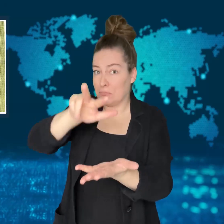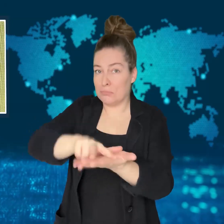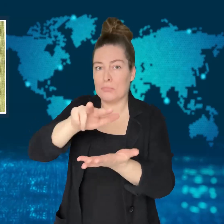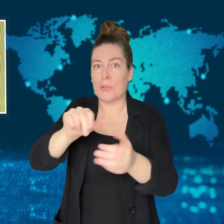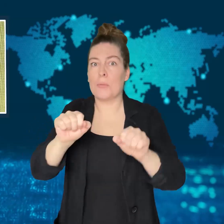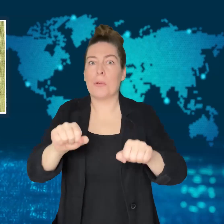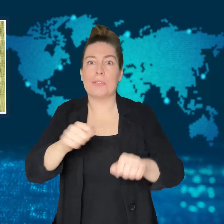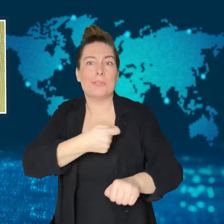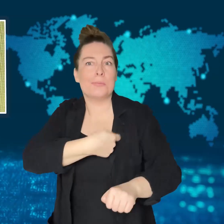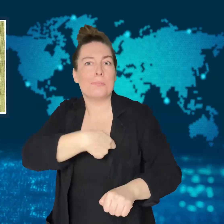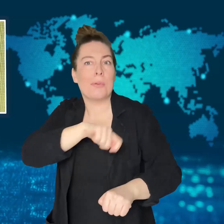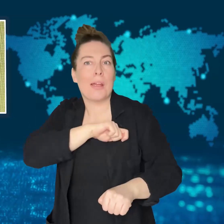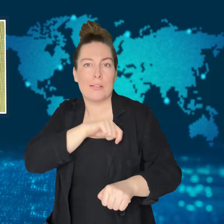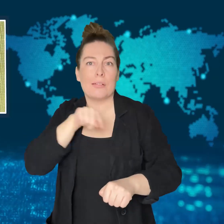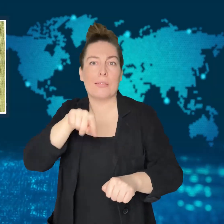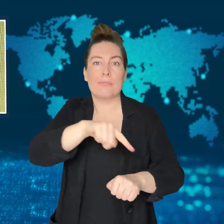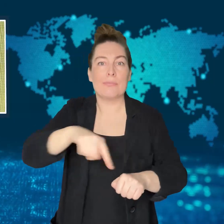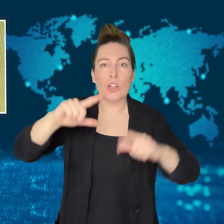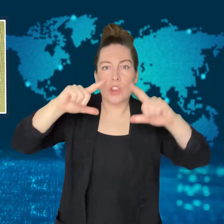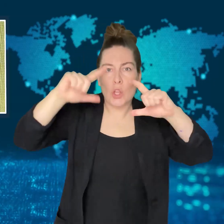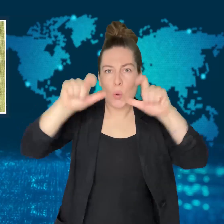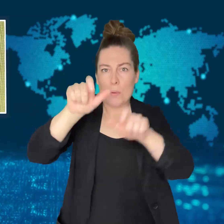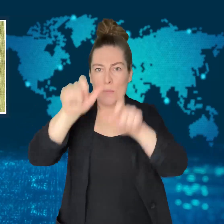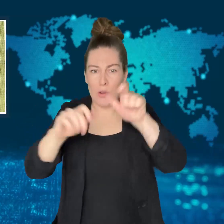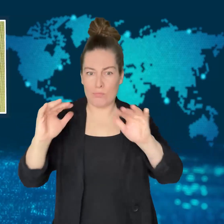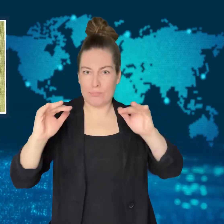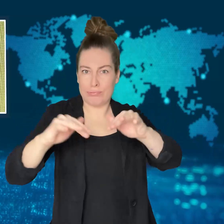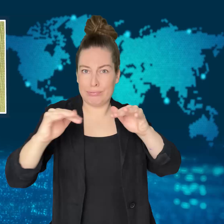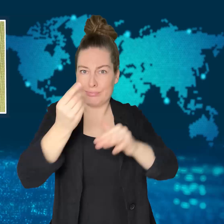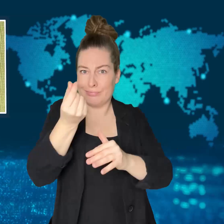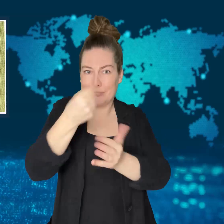the country would be working to